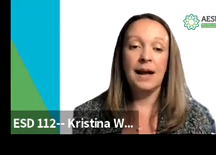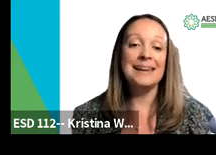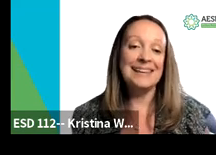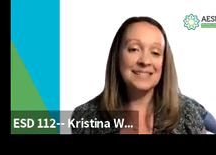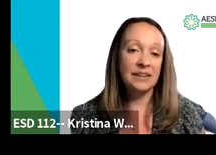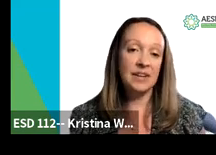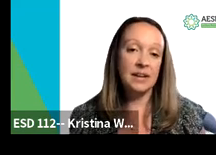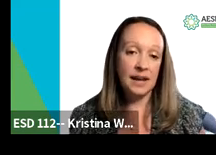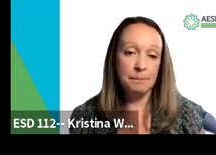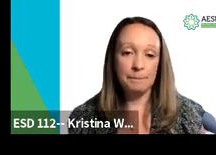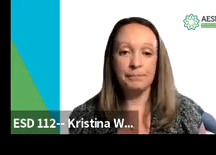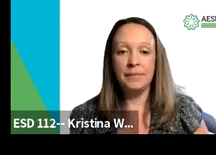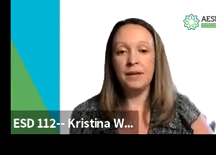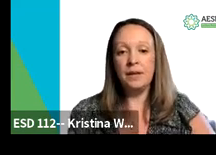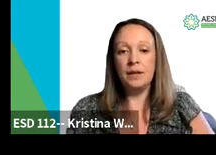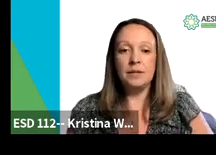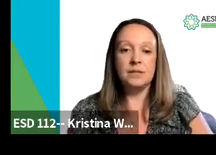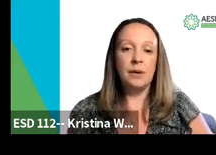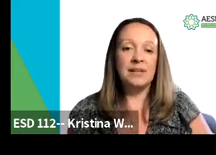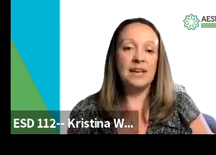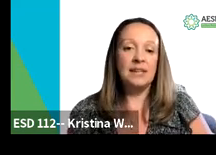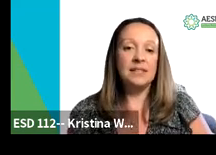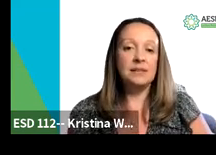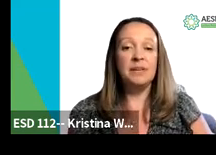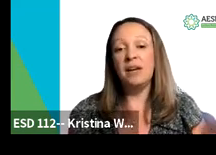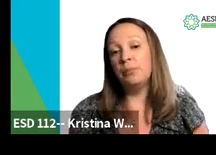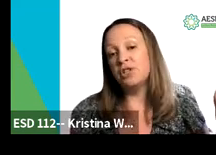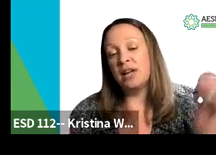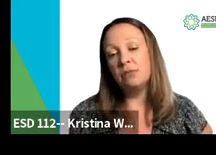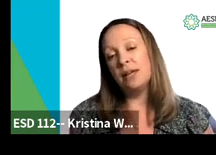ESD 112-- Kristina Wambold: I need to give it a name. ESD 112-- Kristina Wambold: So I'm going to say this is a PDF project outline